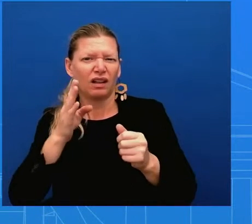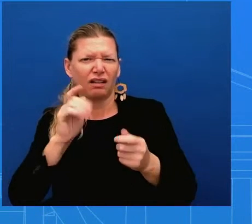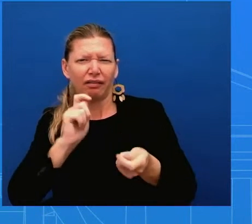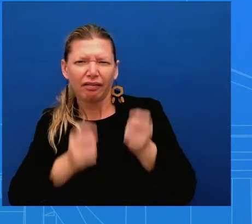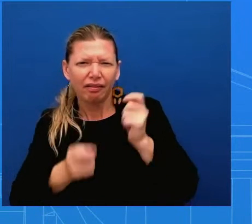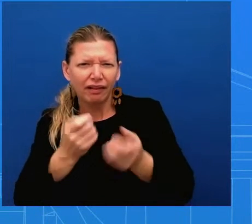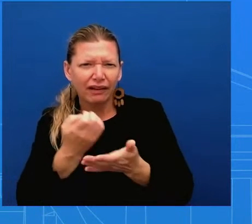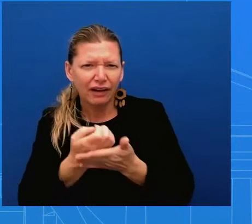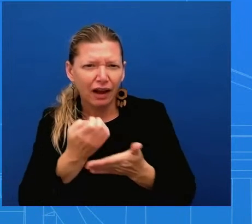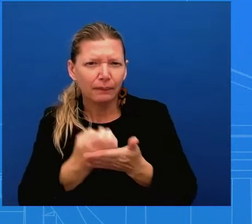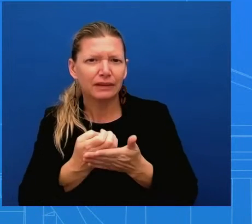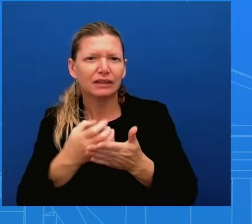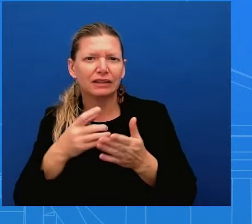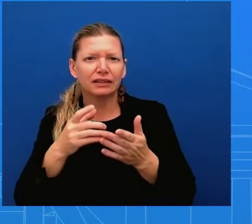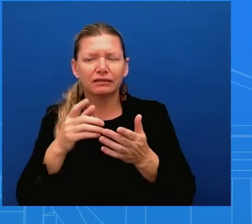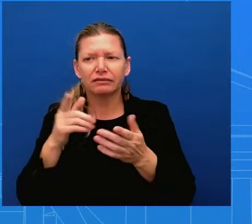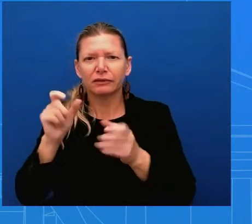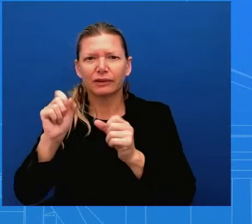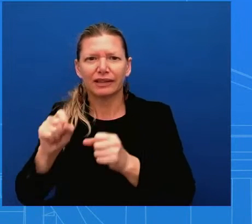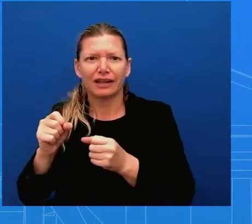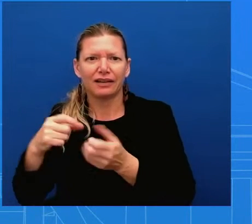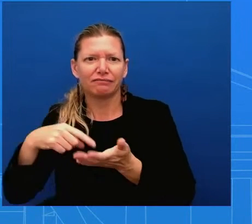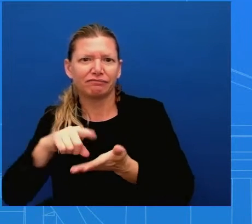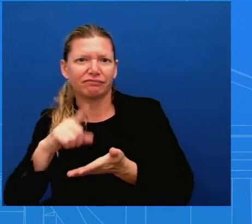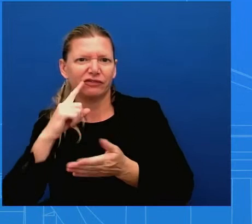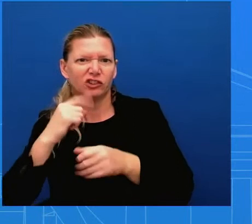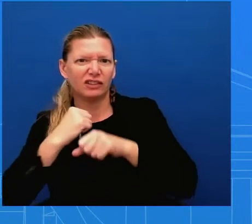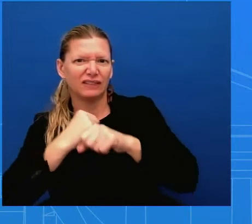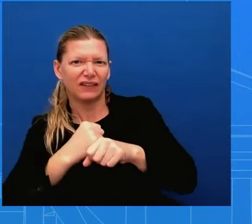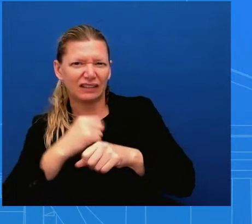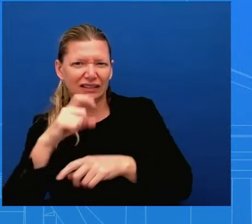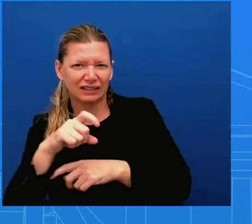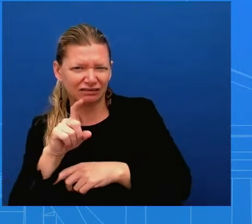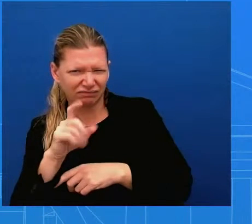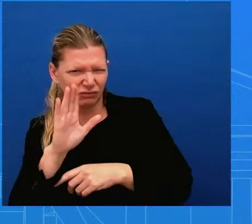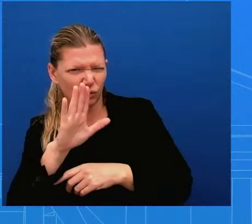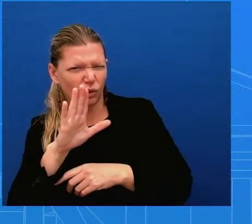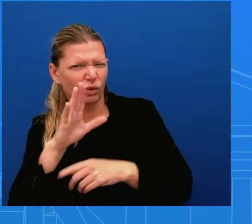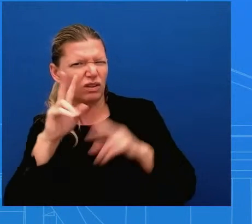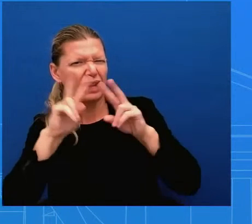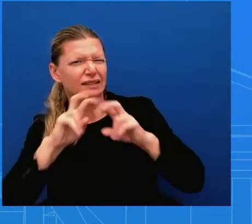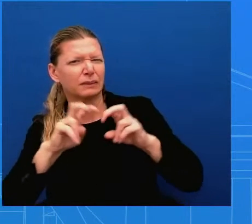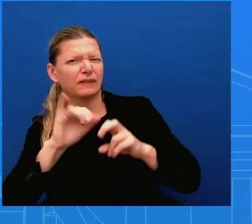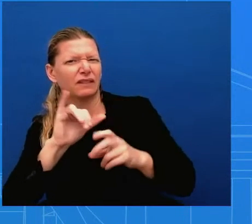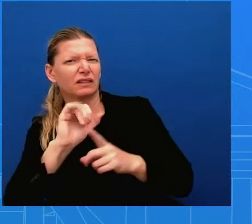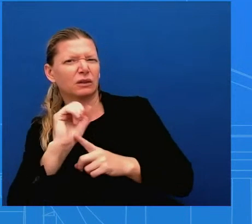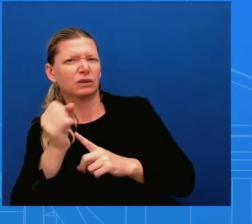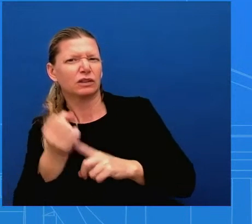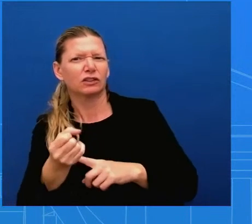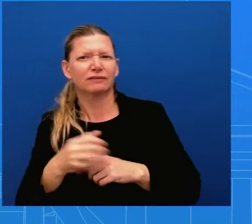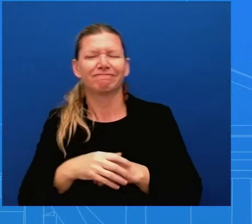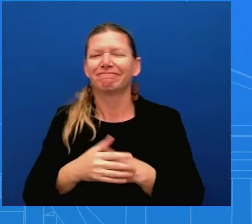It's run by one man: Vladimir Putin. He calls the shots. He may move around professionals into various roles, but at the end of the day,